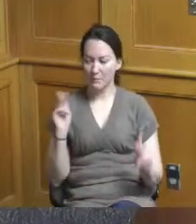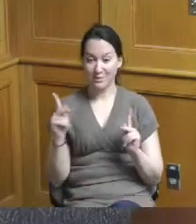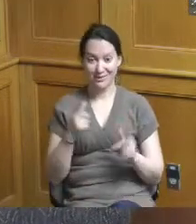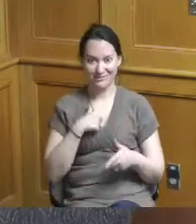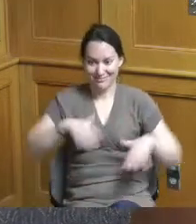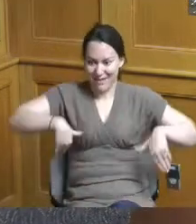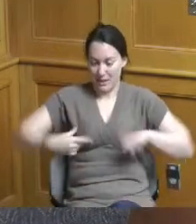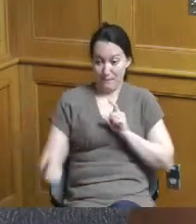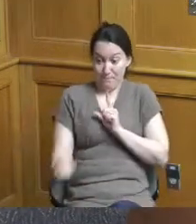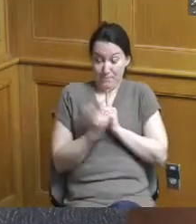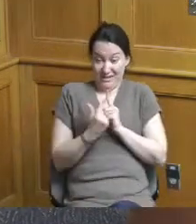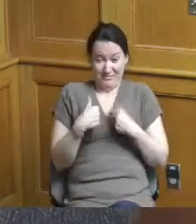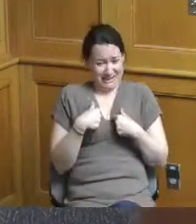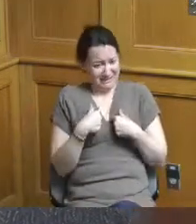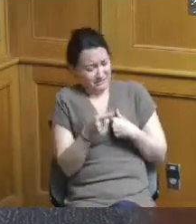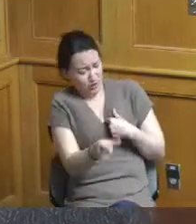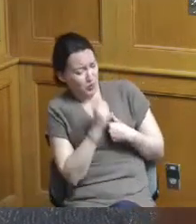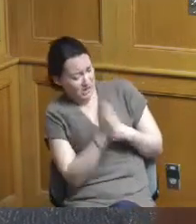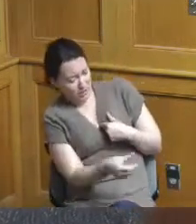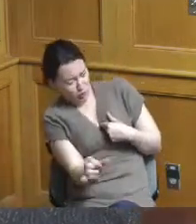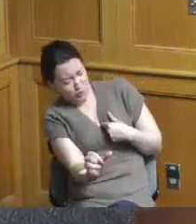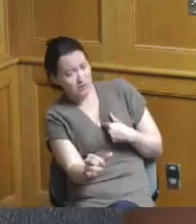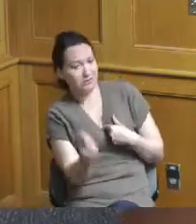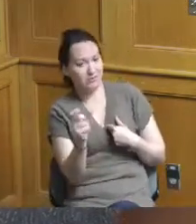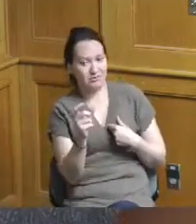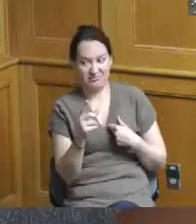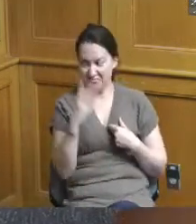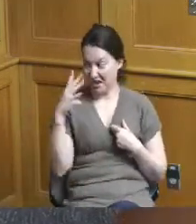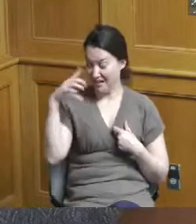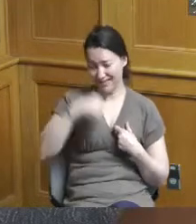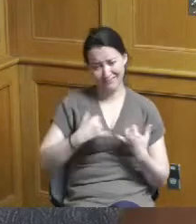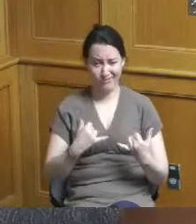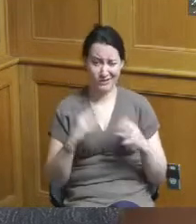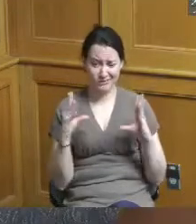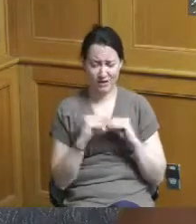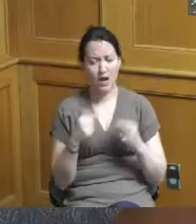me including yourself Our Guest today is the meeting what do I want to see in the hotel